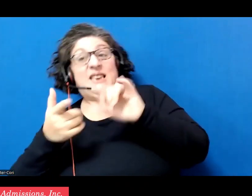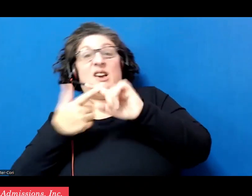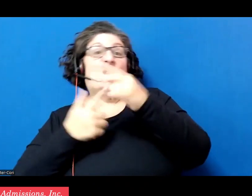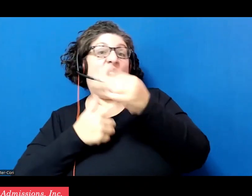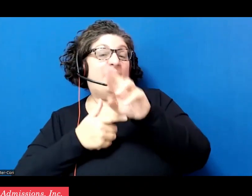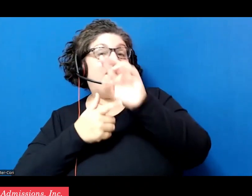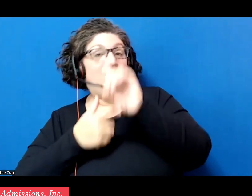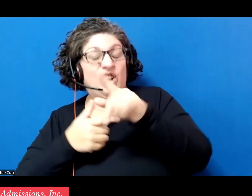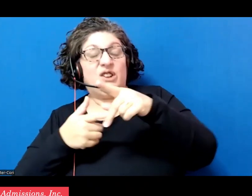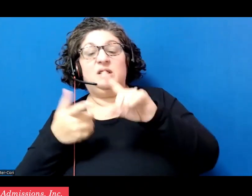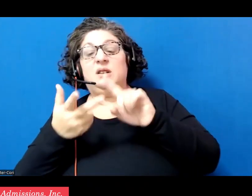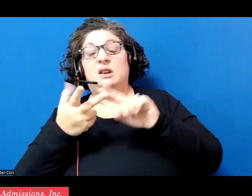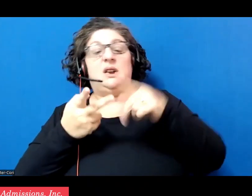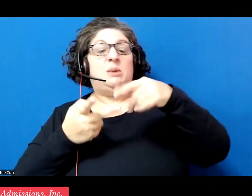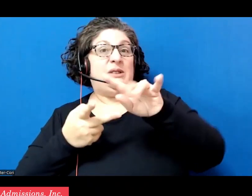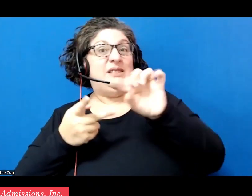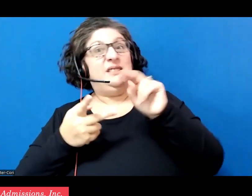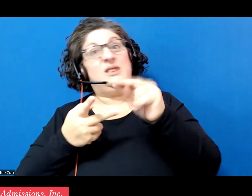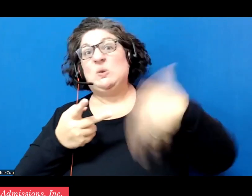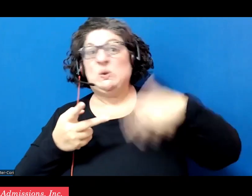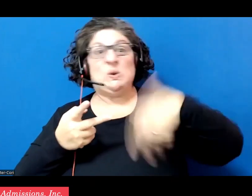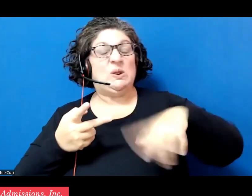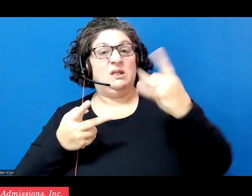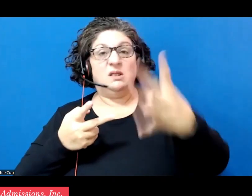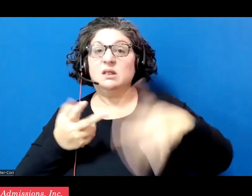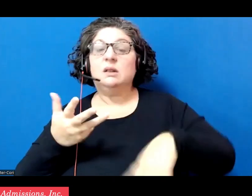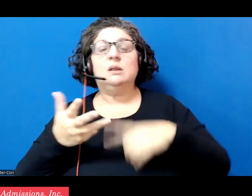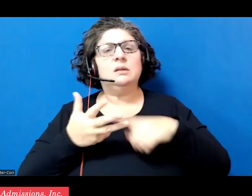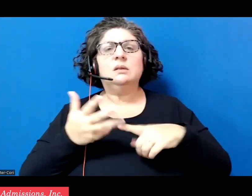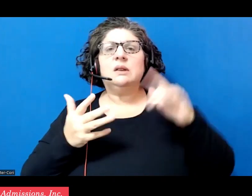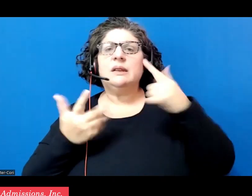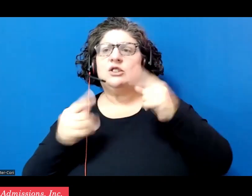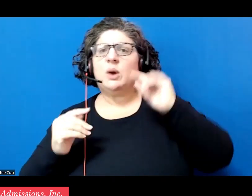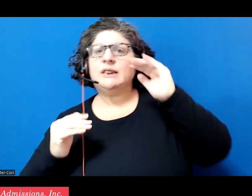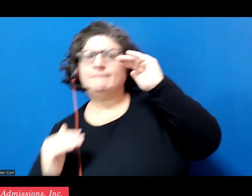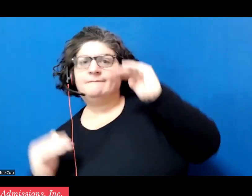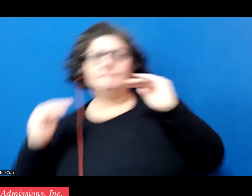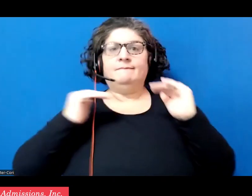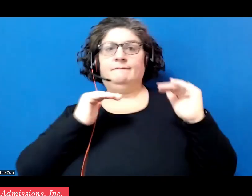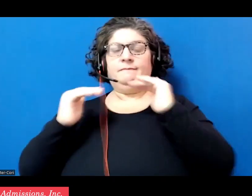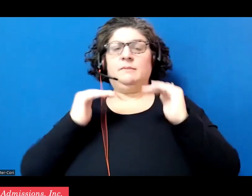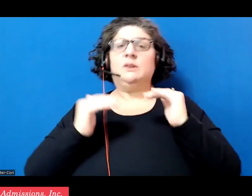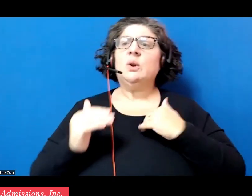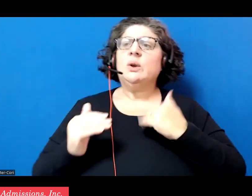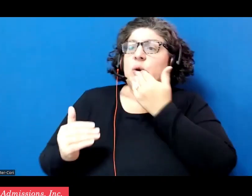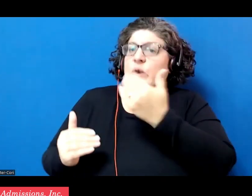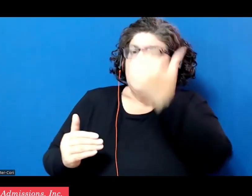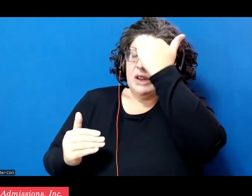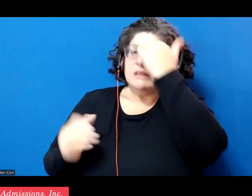Princeton was particularly bad.So in good conscious, they could do it on a basis of